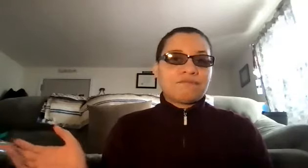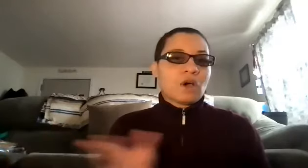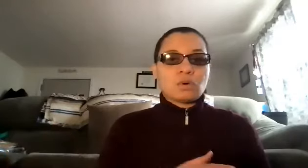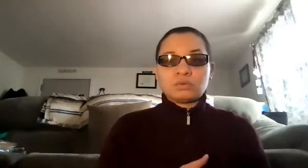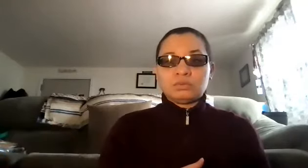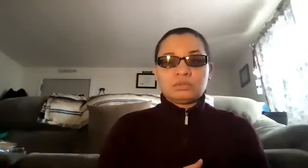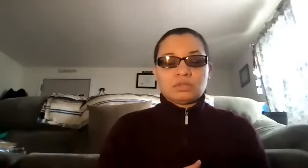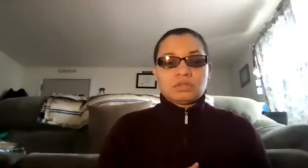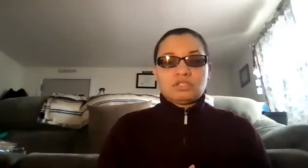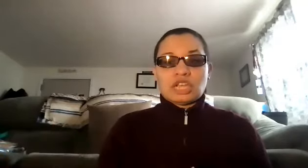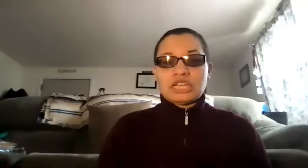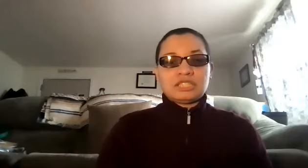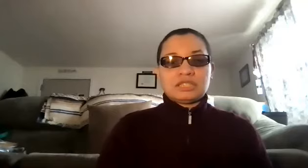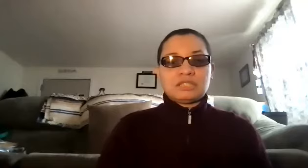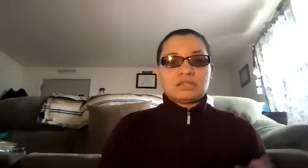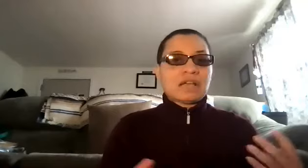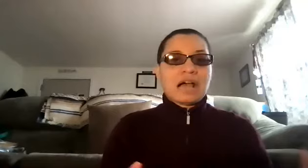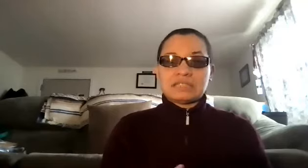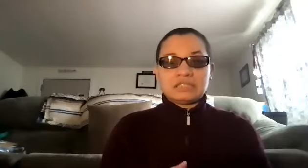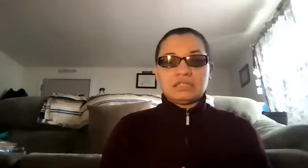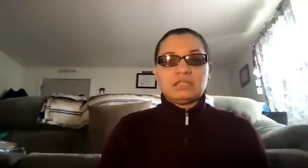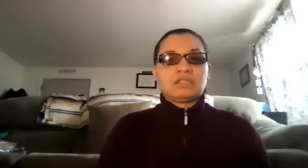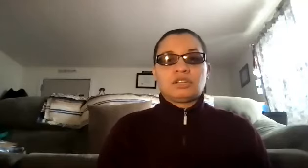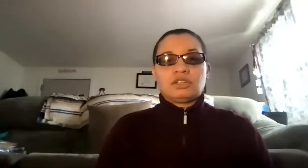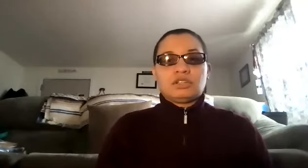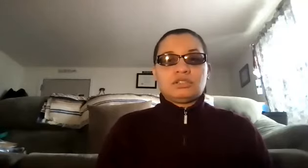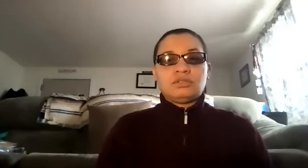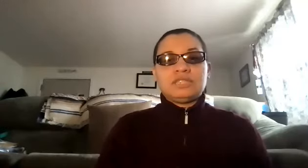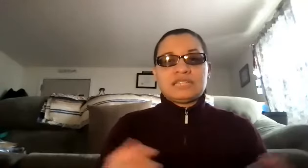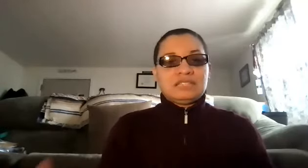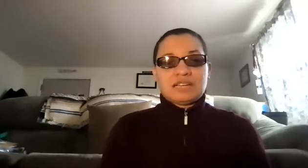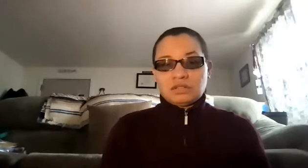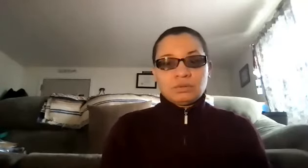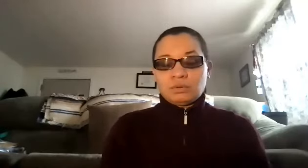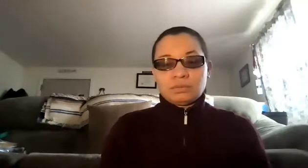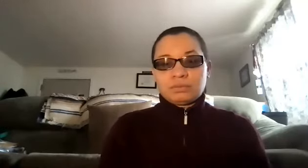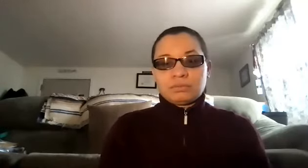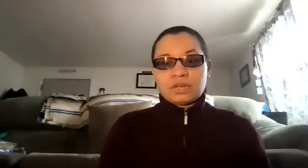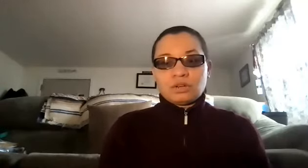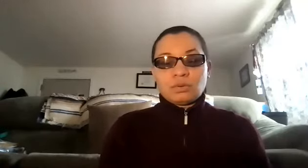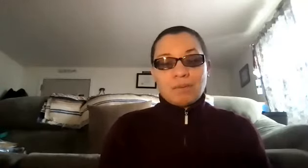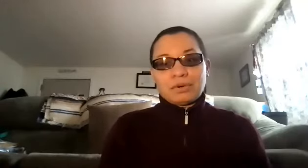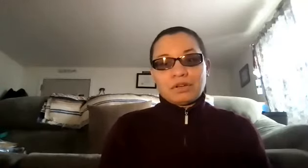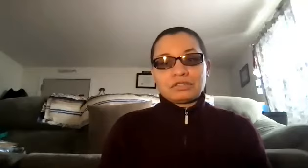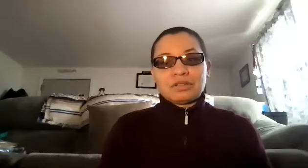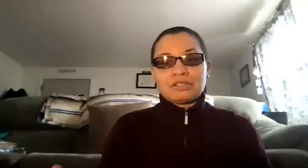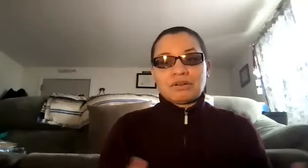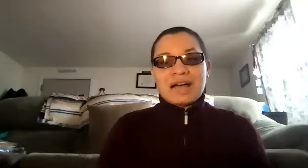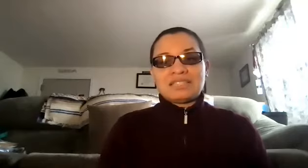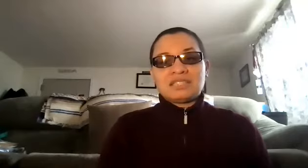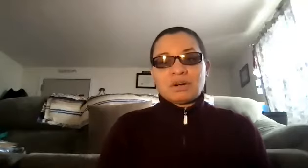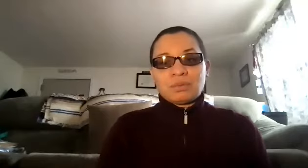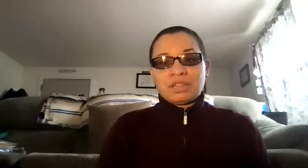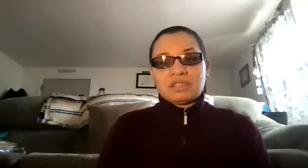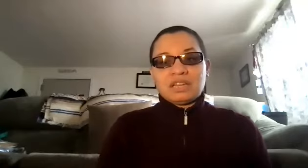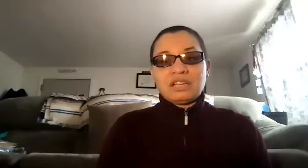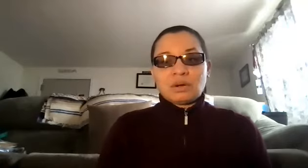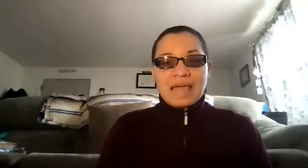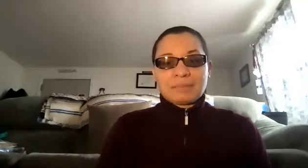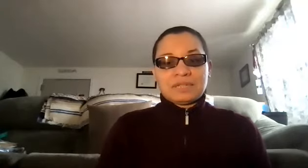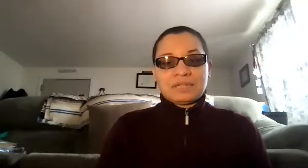phones changes constantly - you just get a new a new number so i stuck with you know Innocaptionin